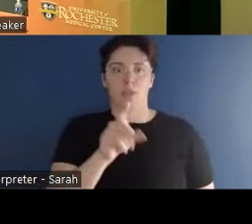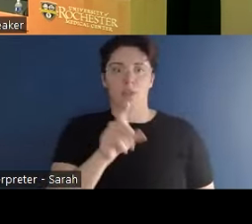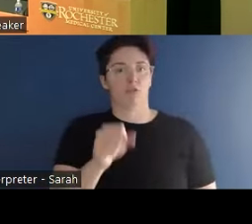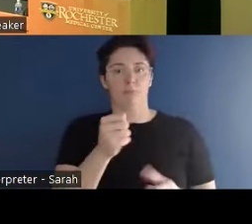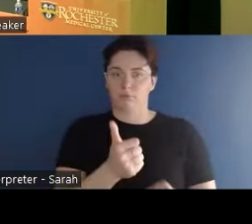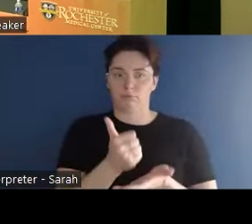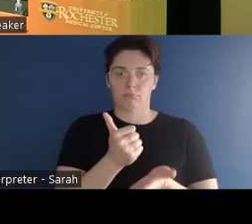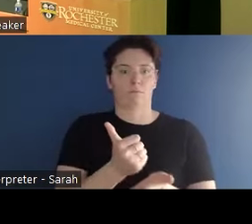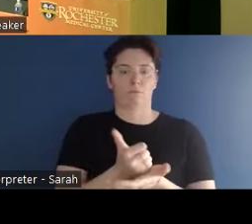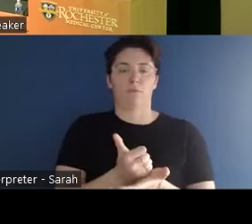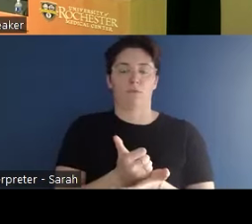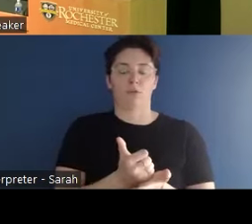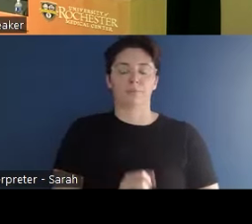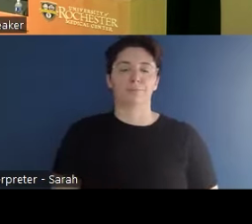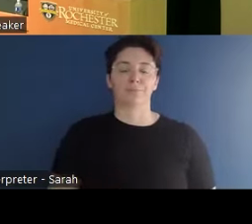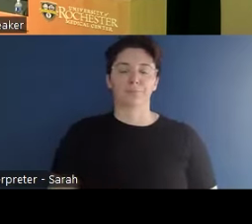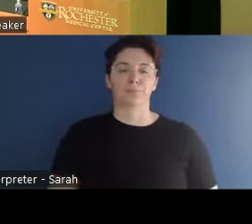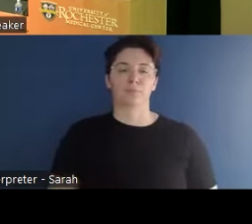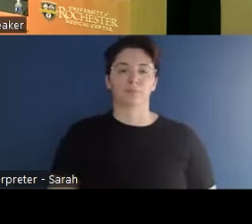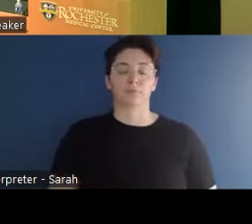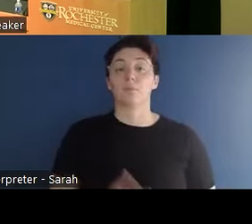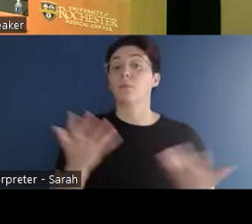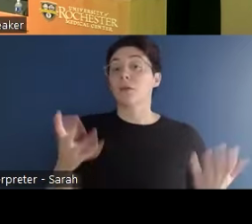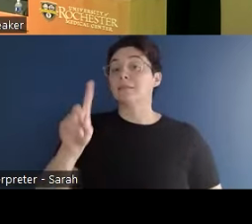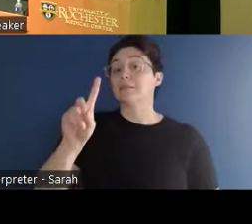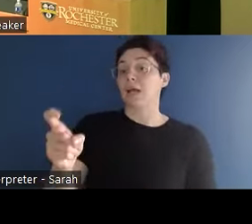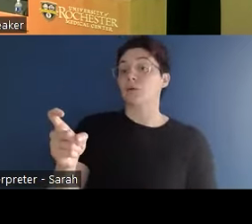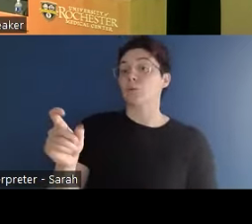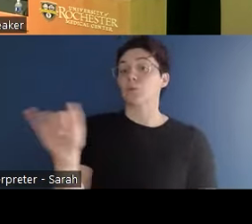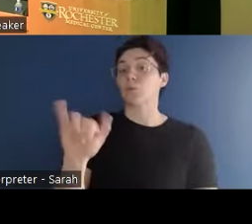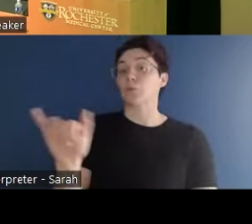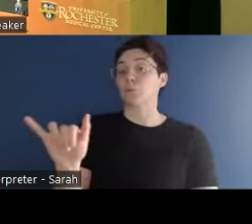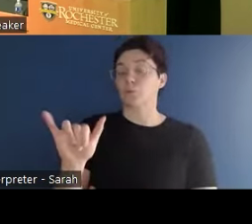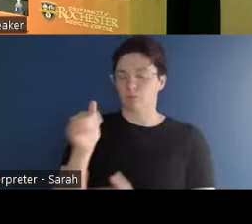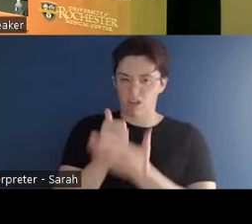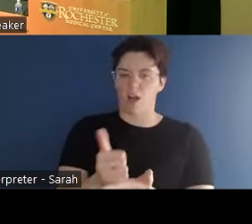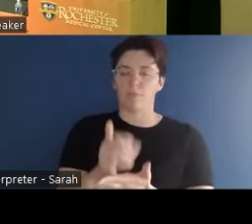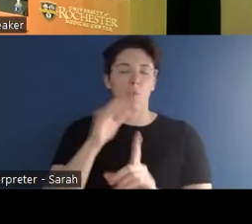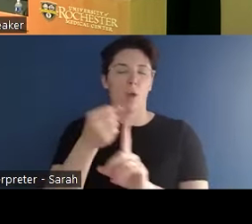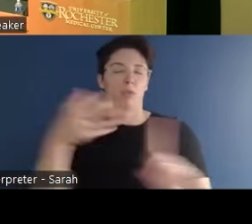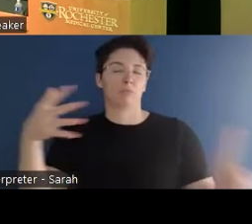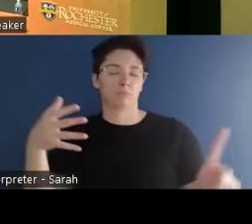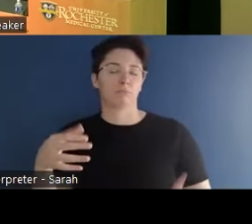um when we're thinking about diagnostic processes and I'll talk about that in a little bit and